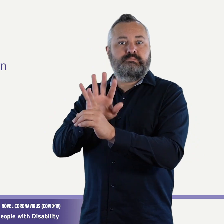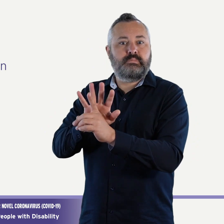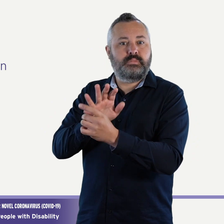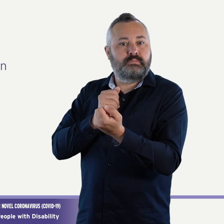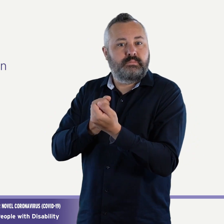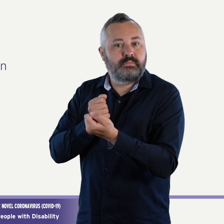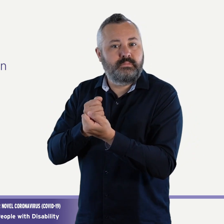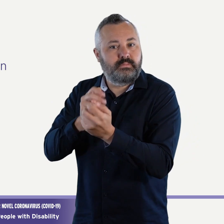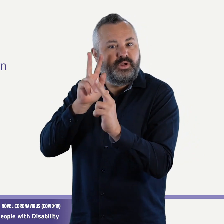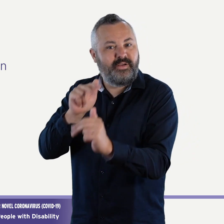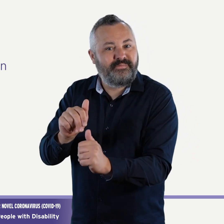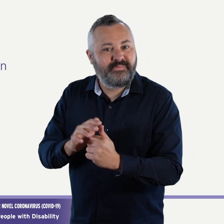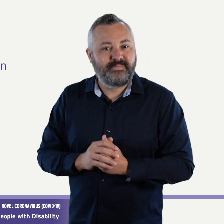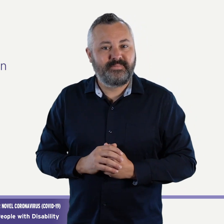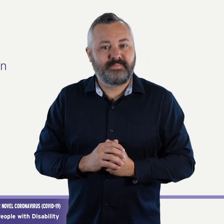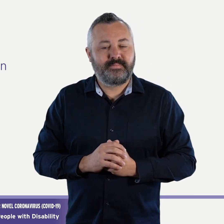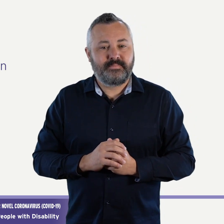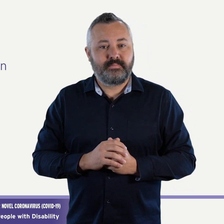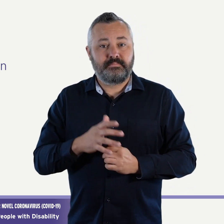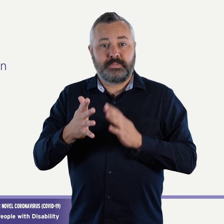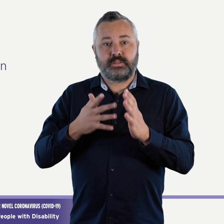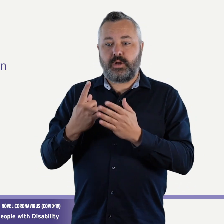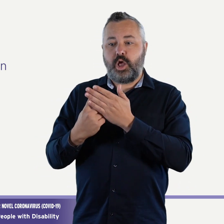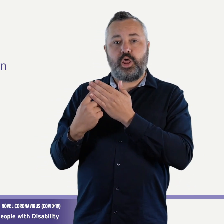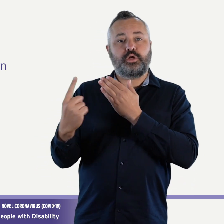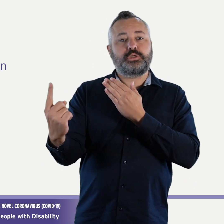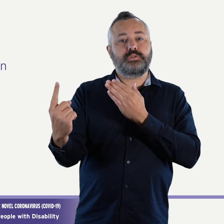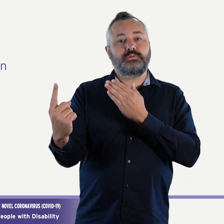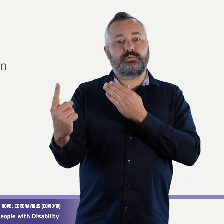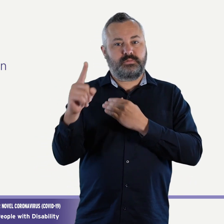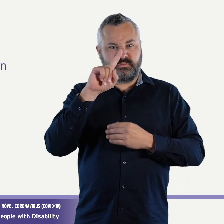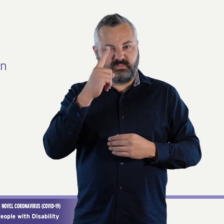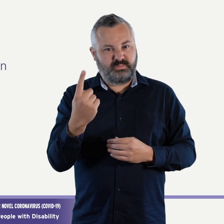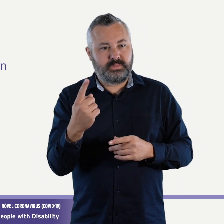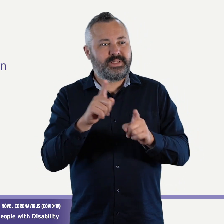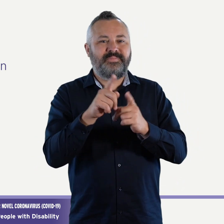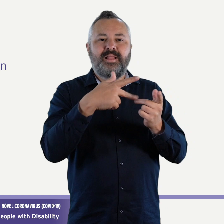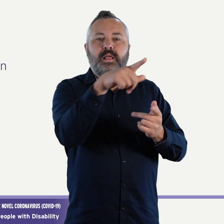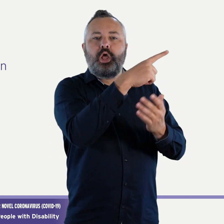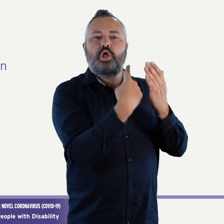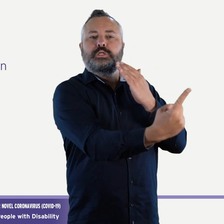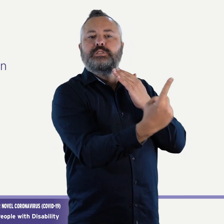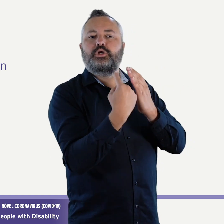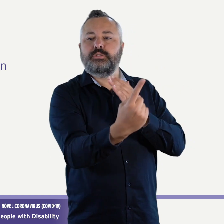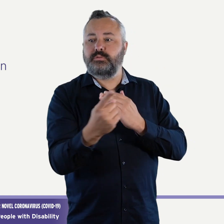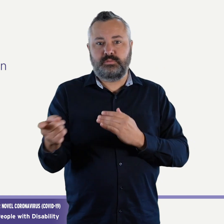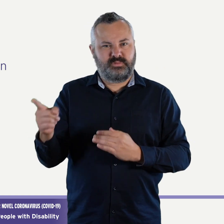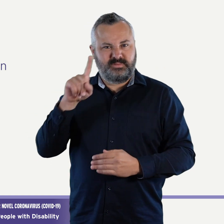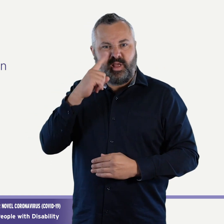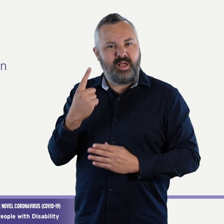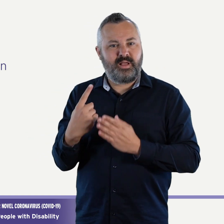to ensure their essential needs are met, including communication or behaviour support. People in these situations may not be able to self-isolate in the same manner as the rest of the community